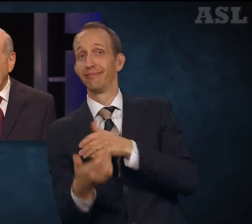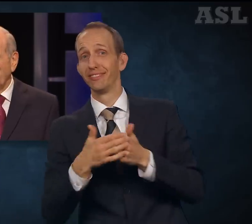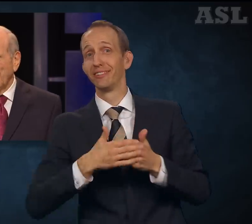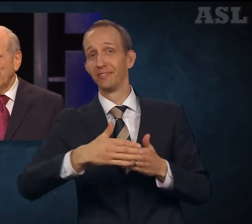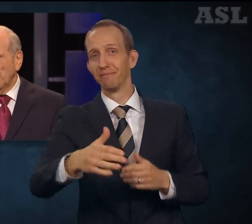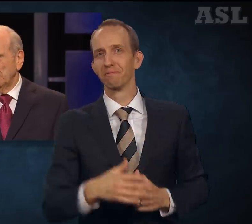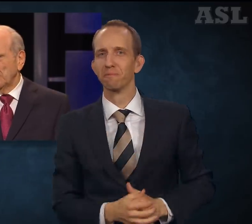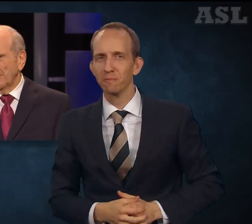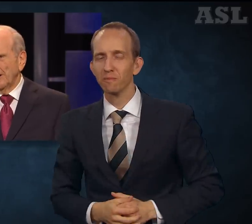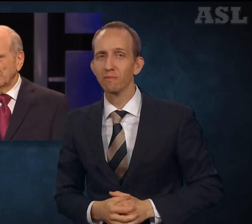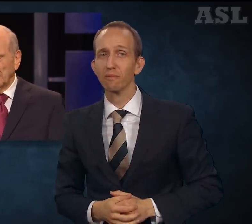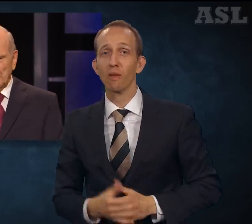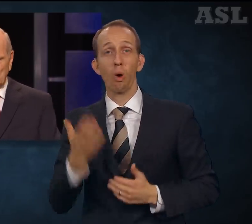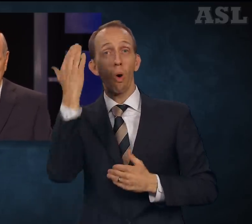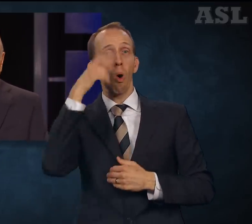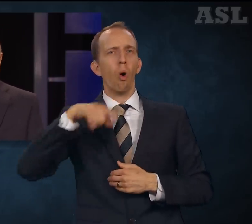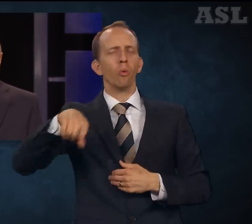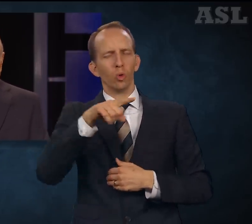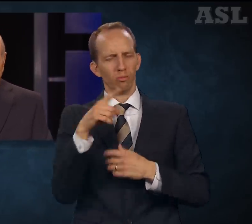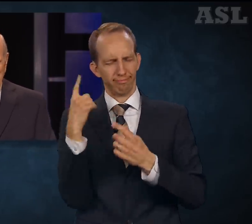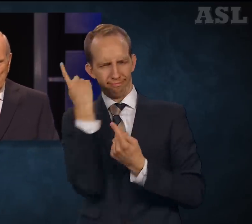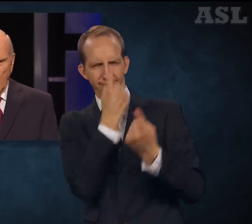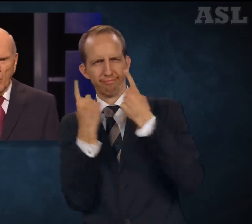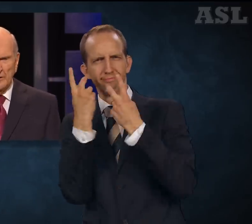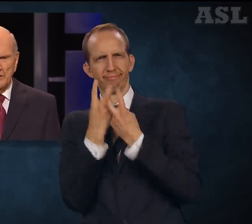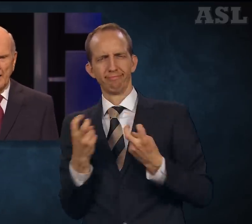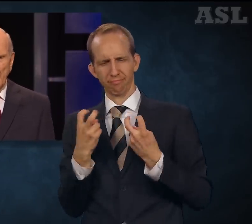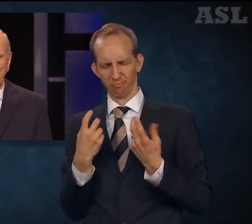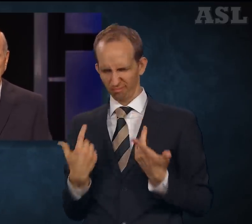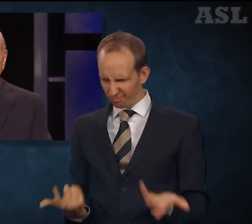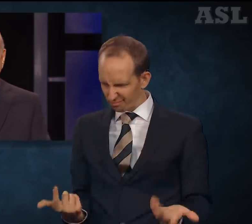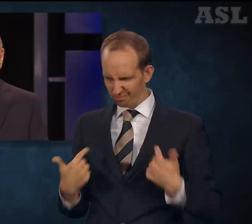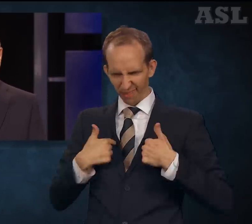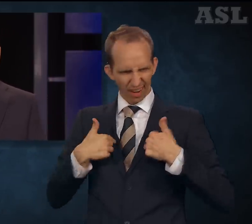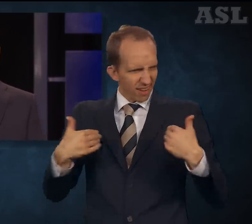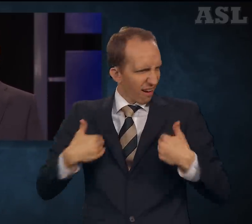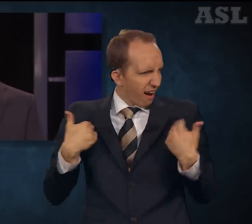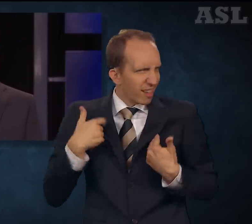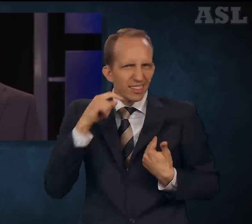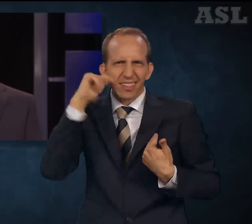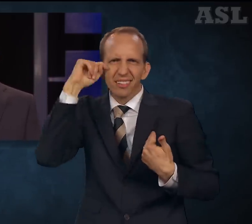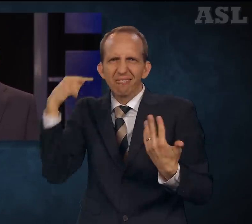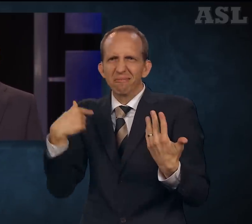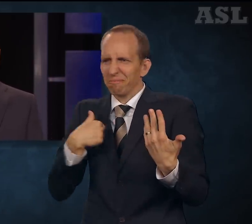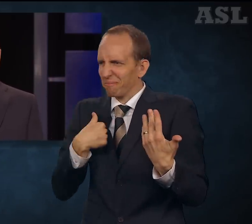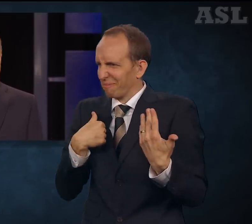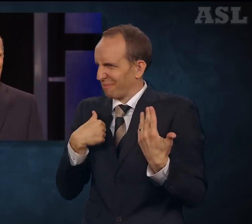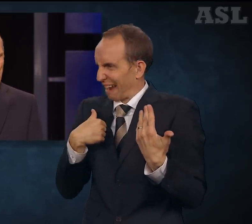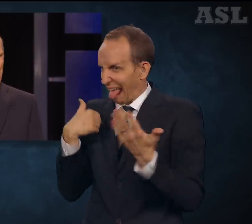CHANGED.